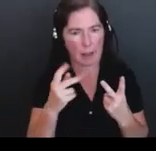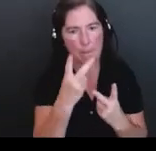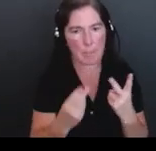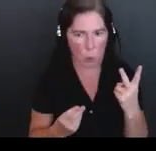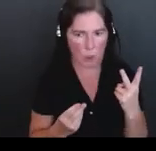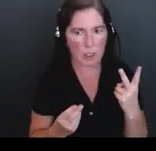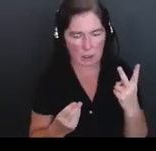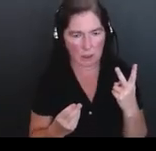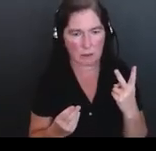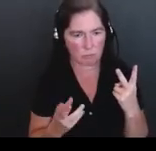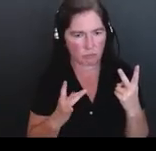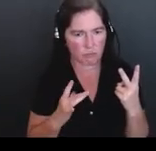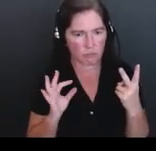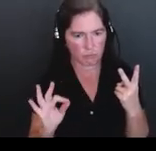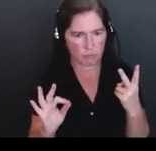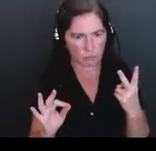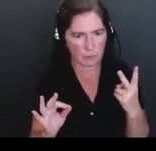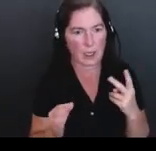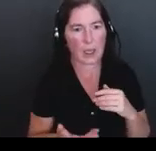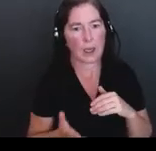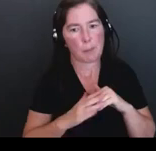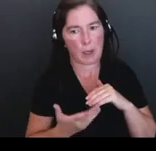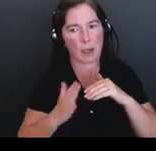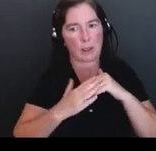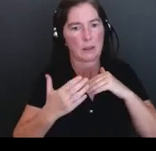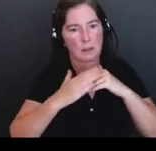just having some problems. Okay, so if I go back to create, let's look one more time in assignment. I hope it does what it should. So if I go to add rubric, good. It now has the math. And